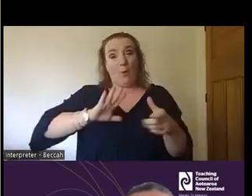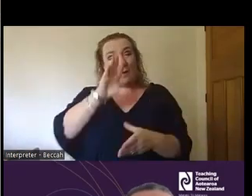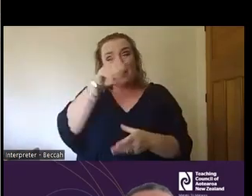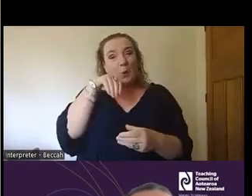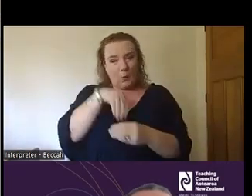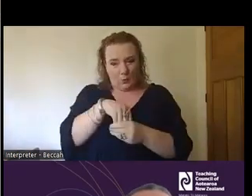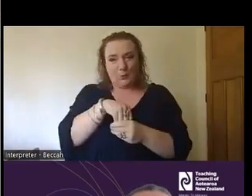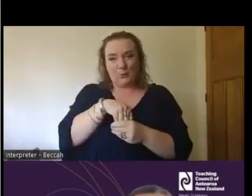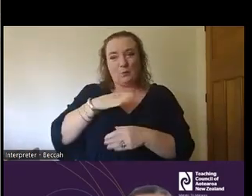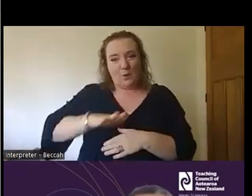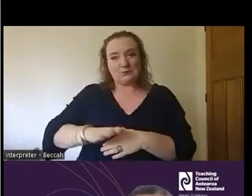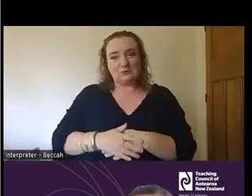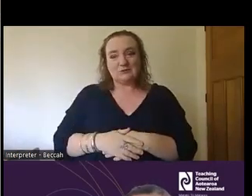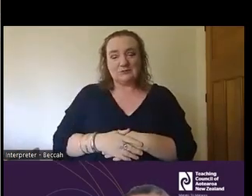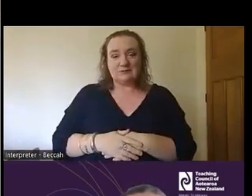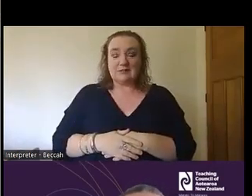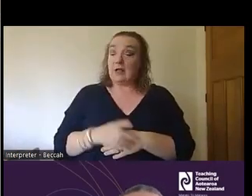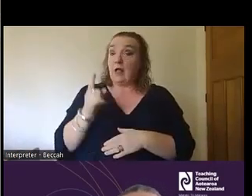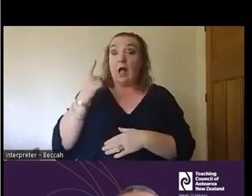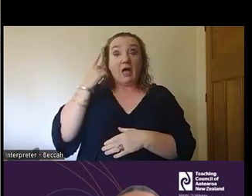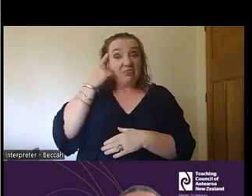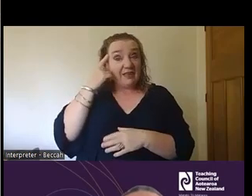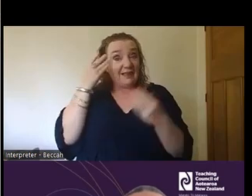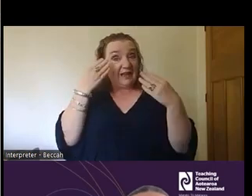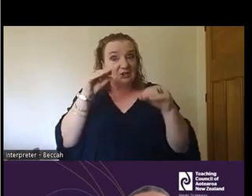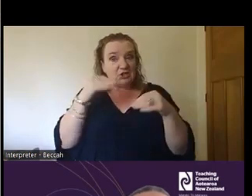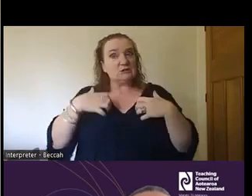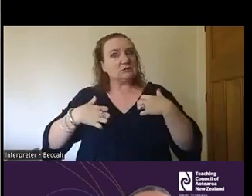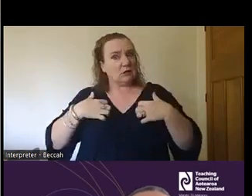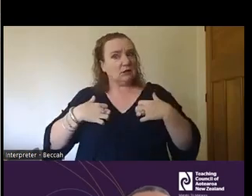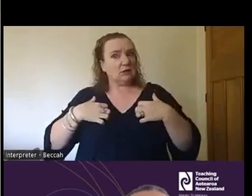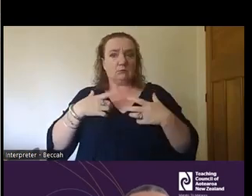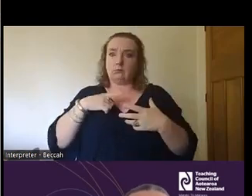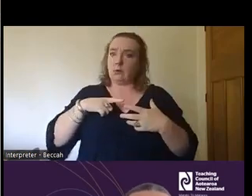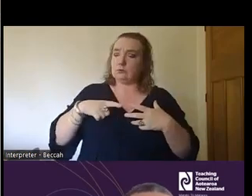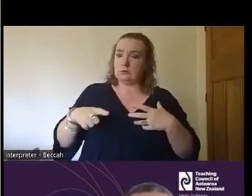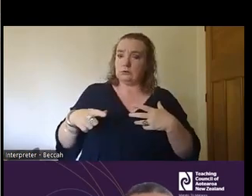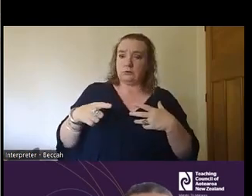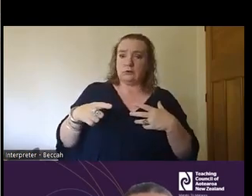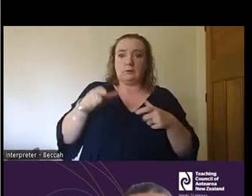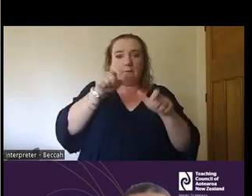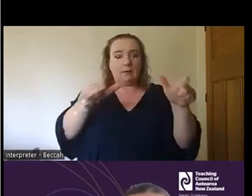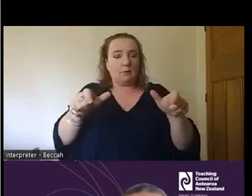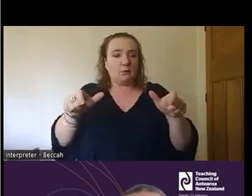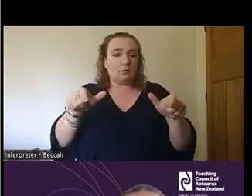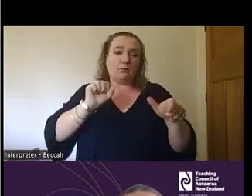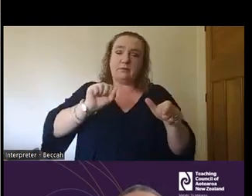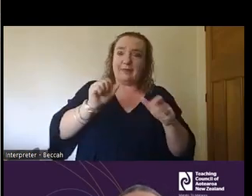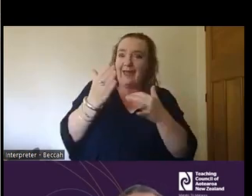I believe it is an exciting time in education, is the groundswell of voices to not only enable everybody to have access, but to thrive